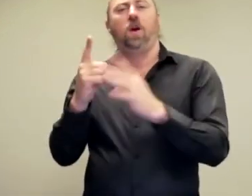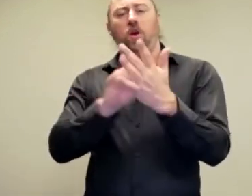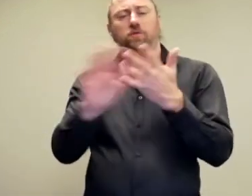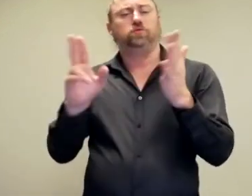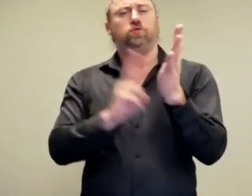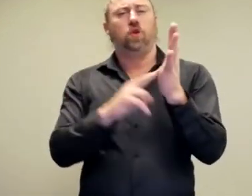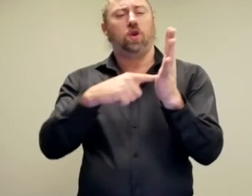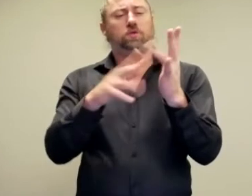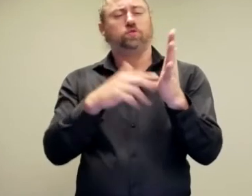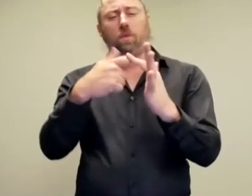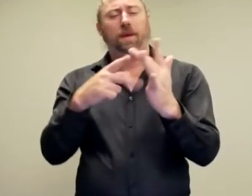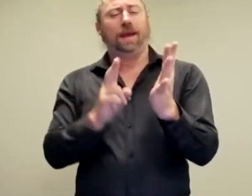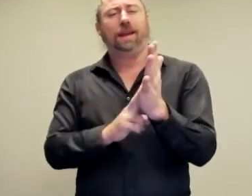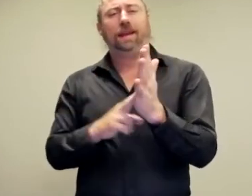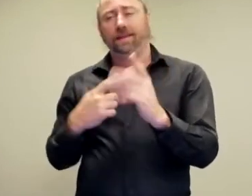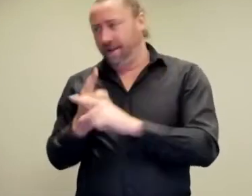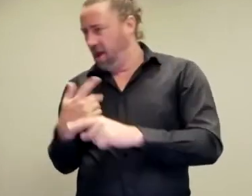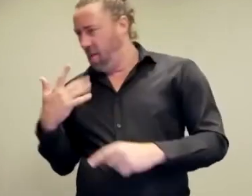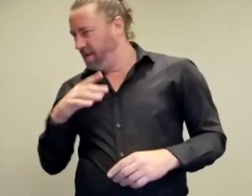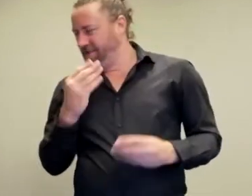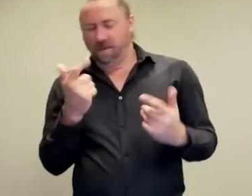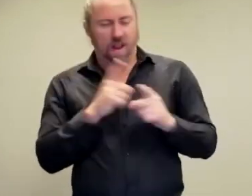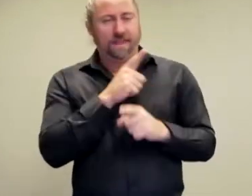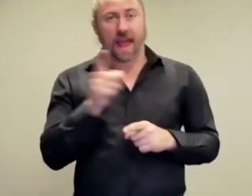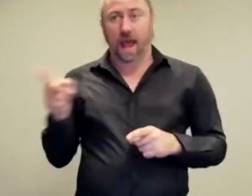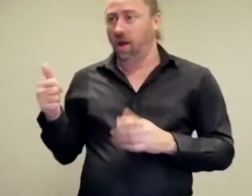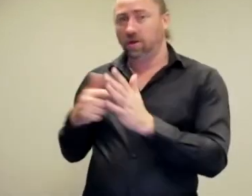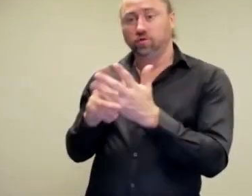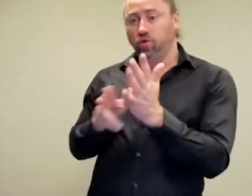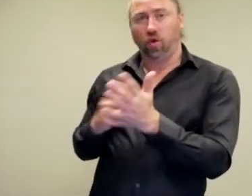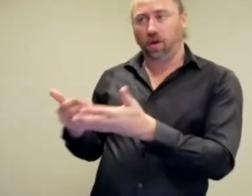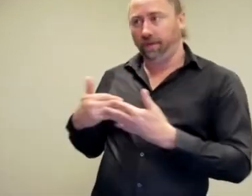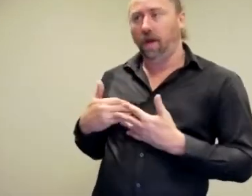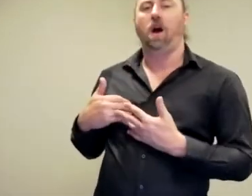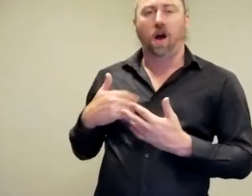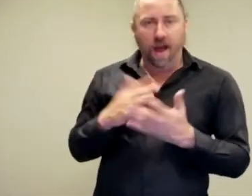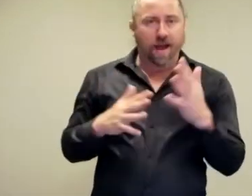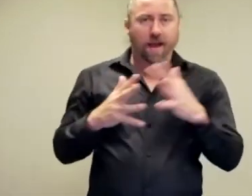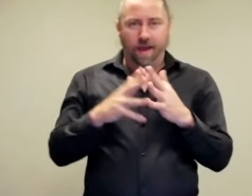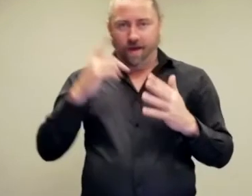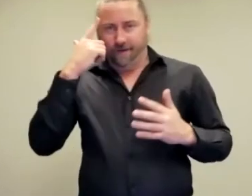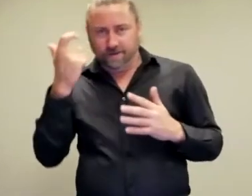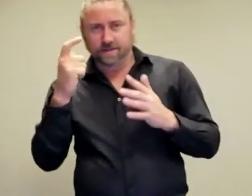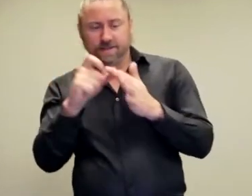told him I had this dream of making this work and he helped me realise the mechanics and the data behind